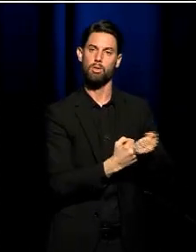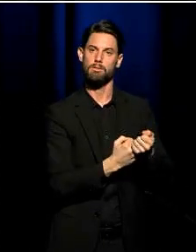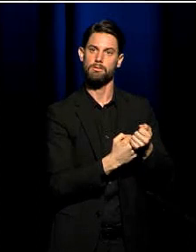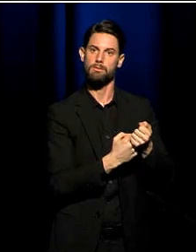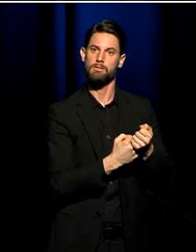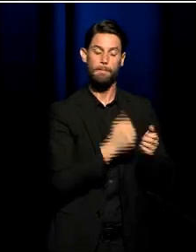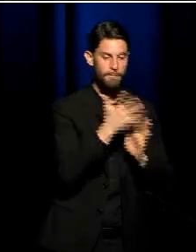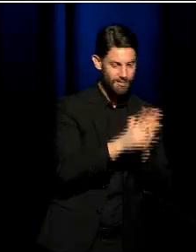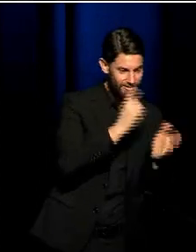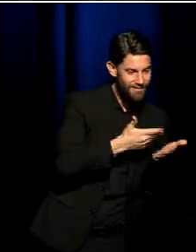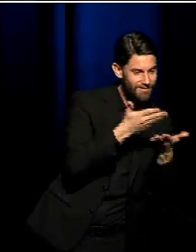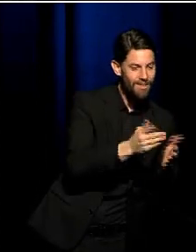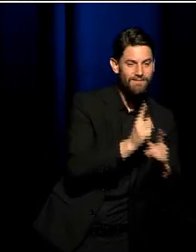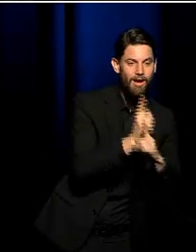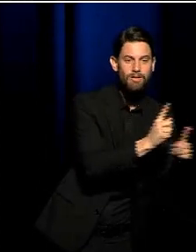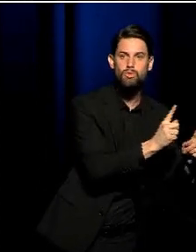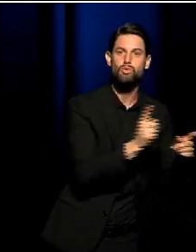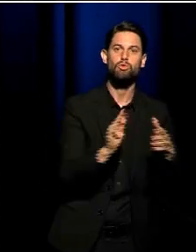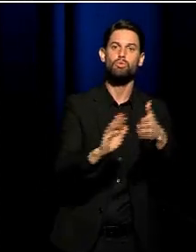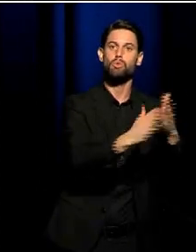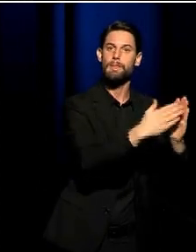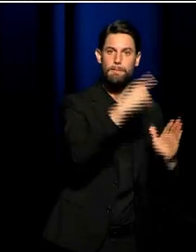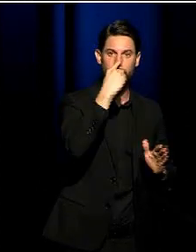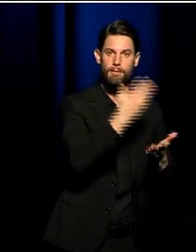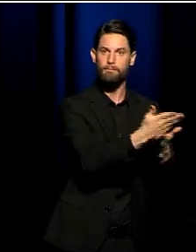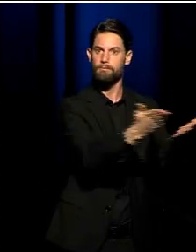information to members of the public engaging with the Commission to enable